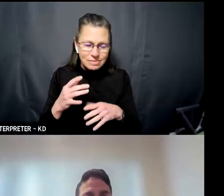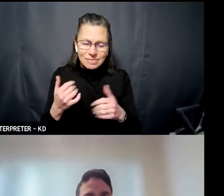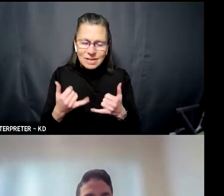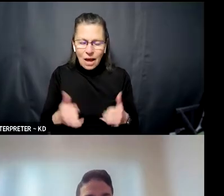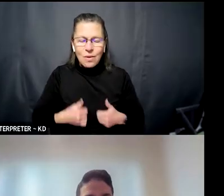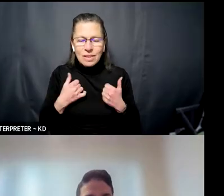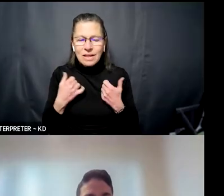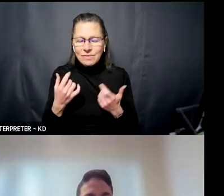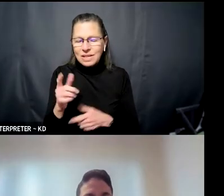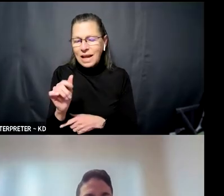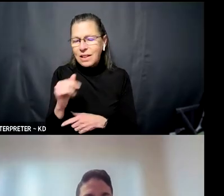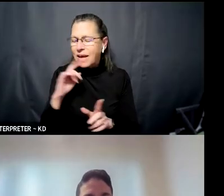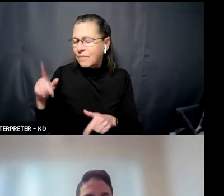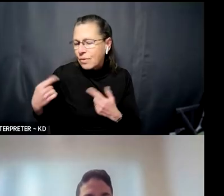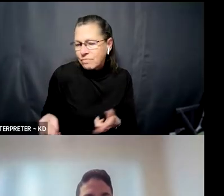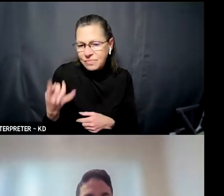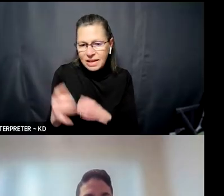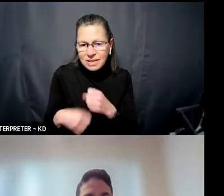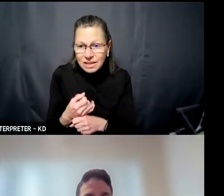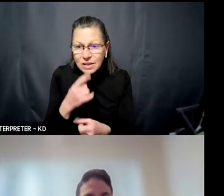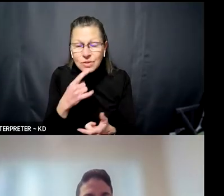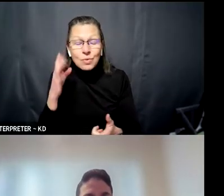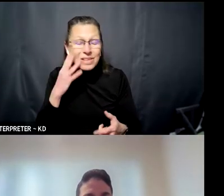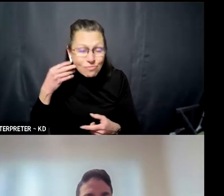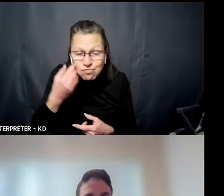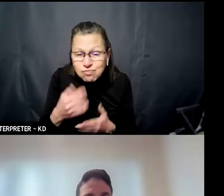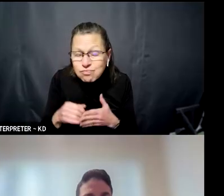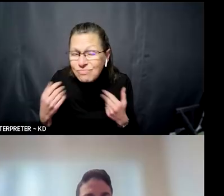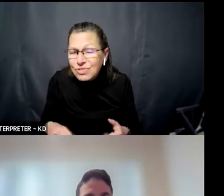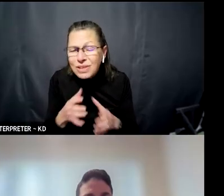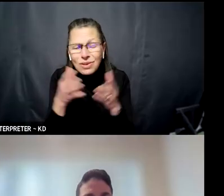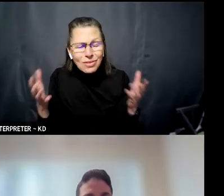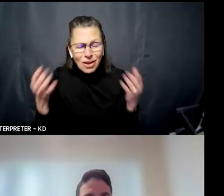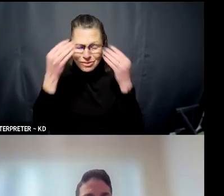With extensive experience in sexual health, she brings invaluable insight into culturally relevant